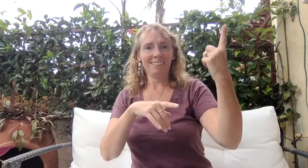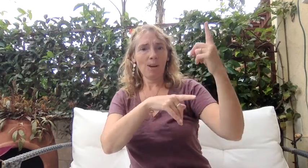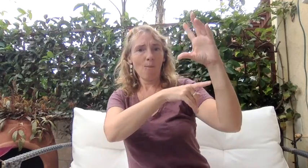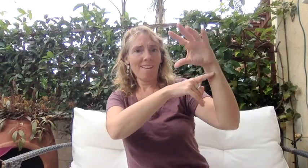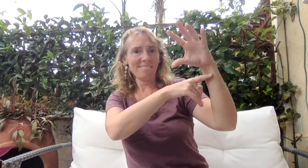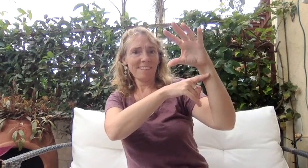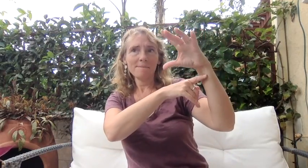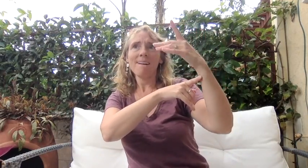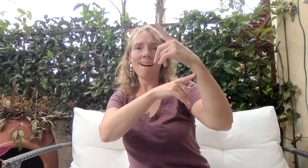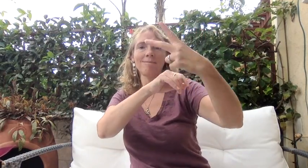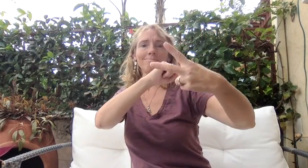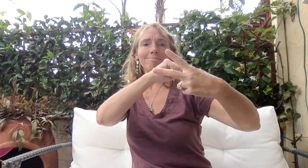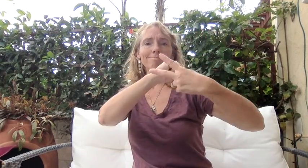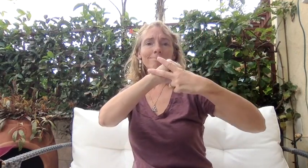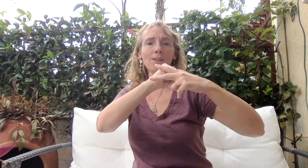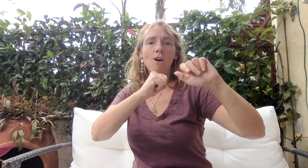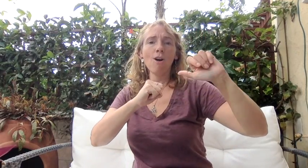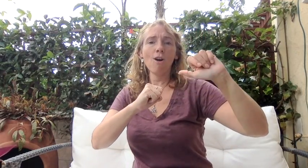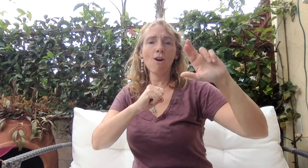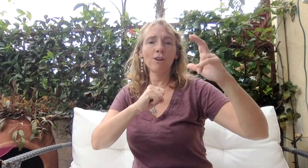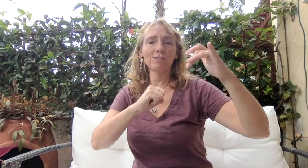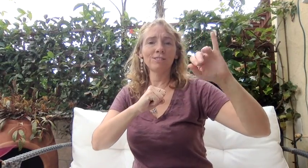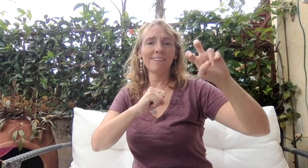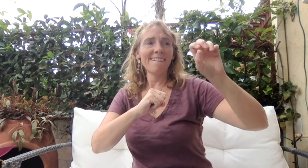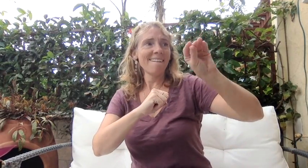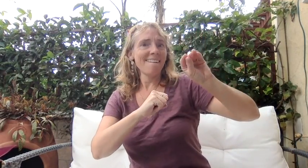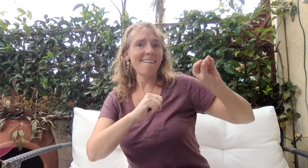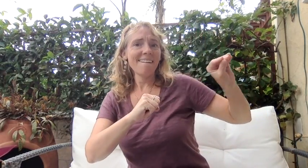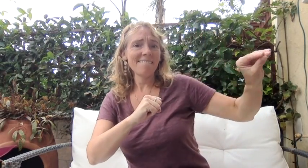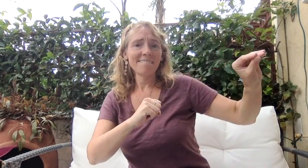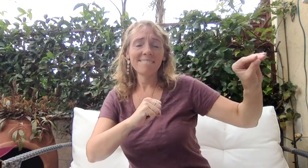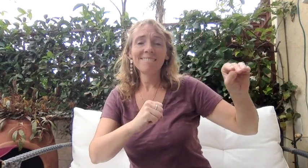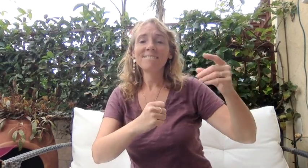person where everyone's part of an audience and you might see